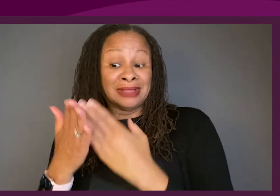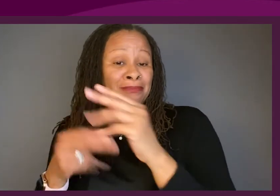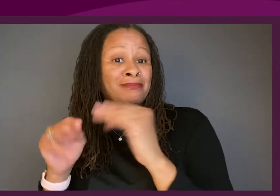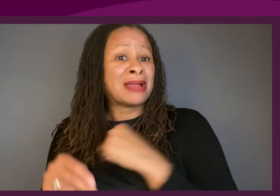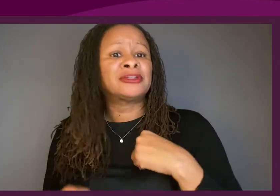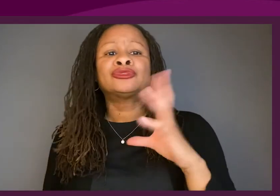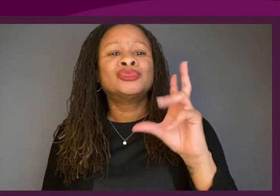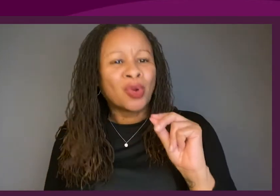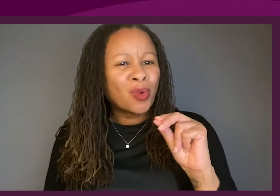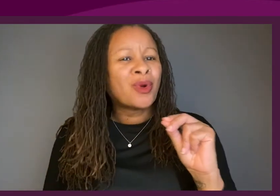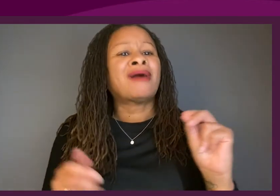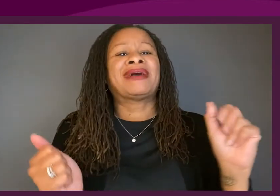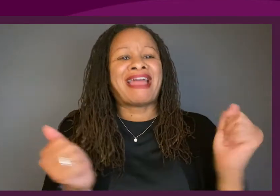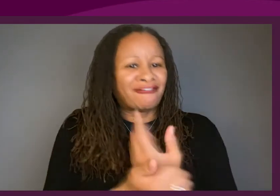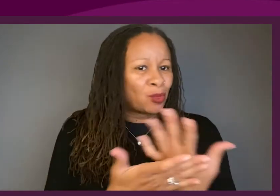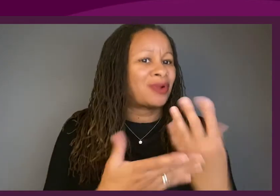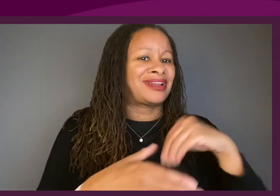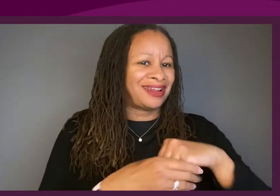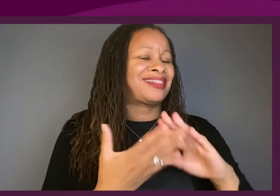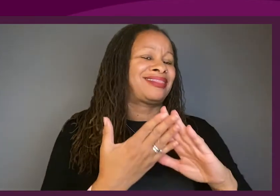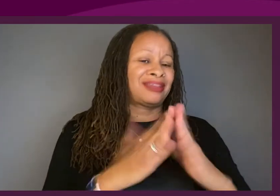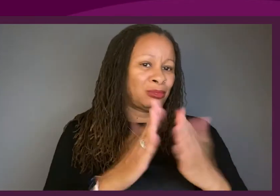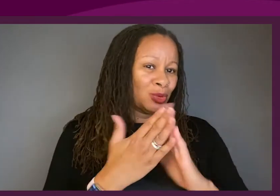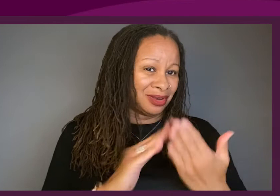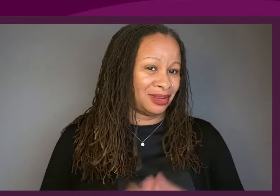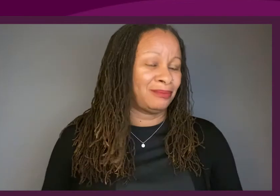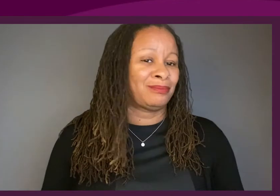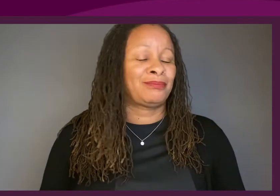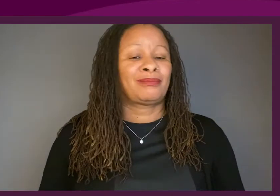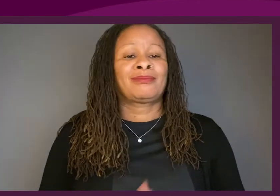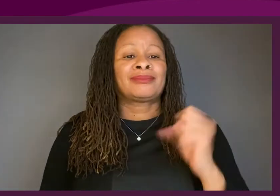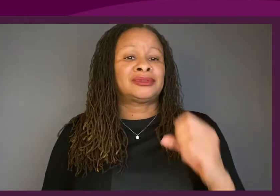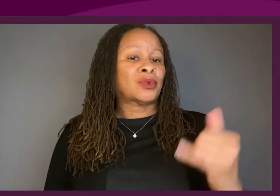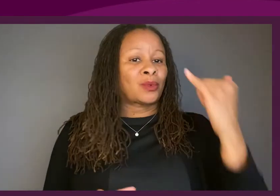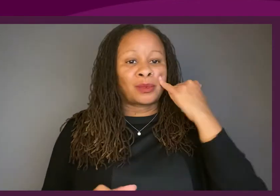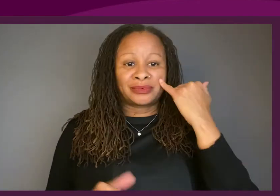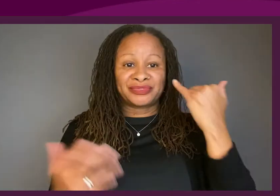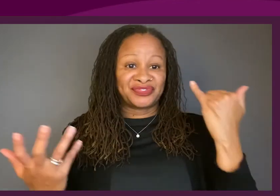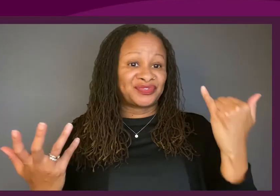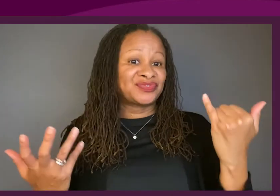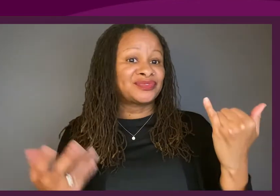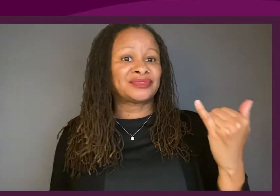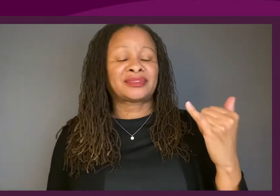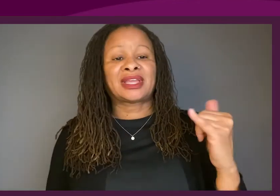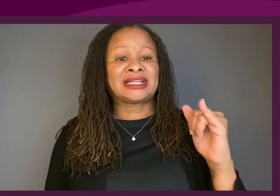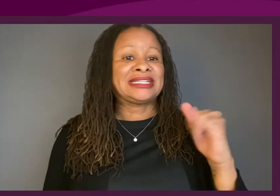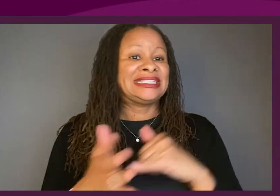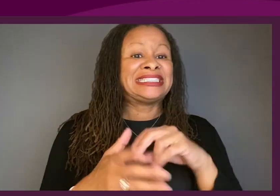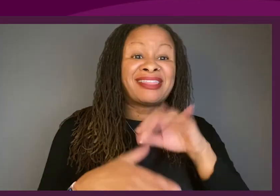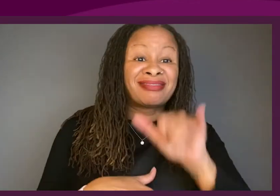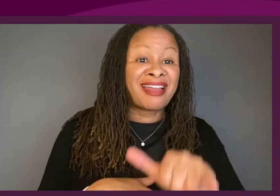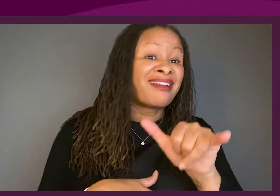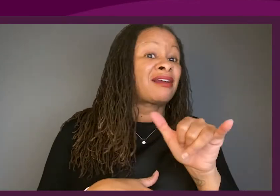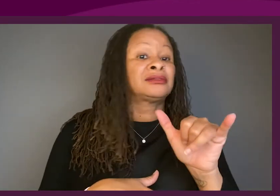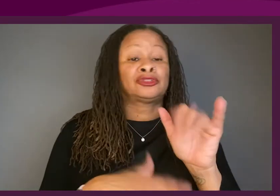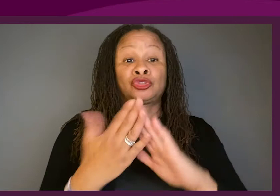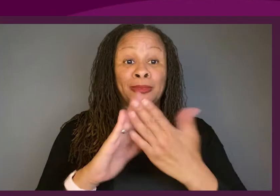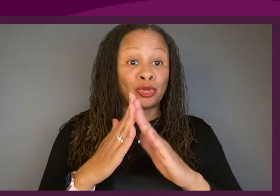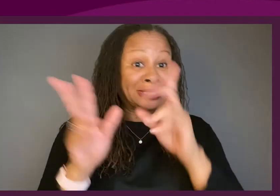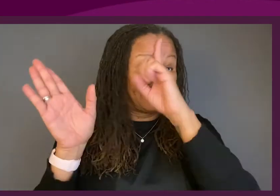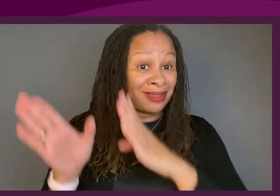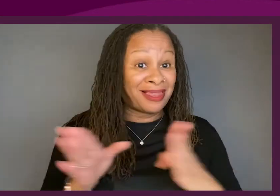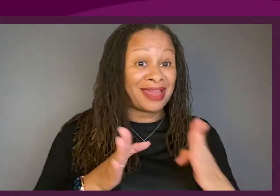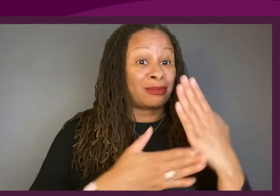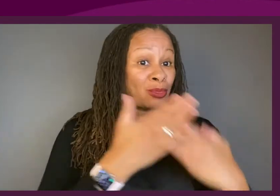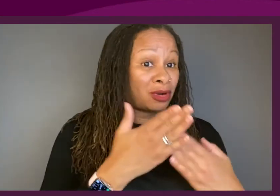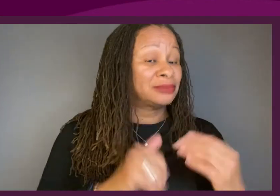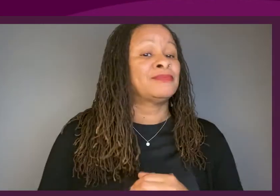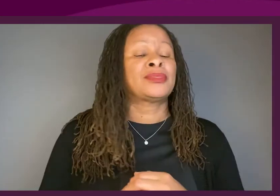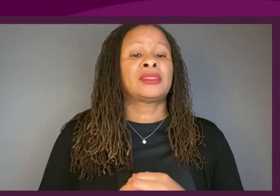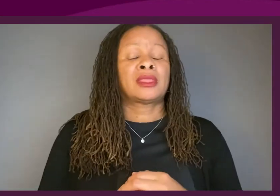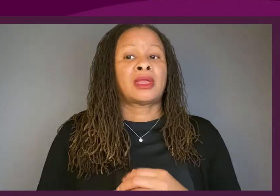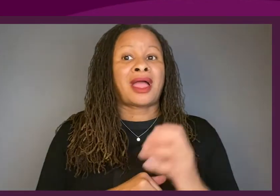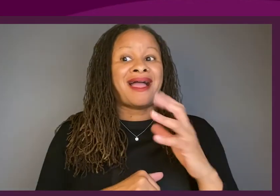So whether it's in that community planning and the exercises that communities hold in